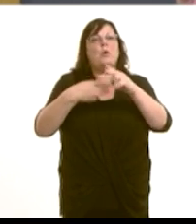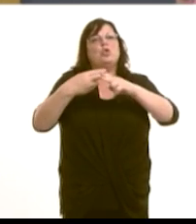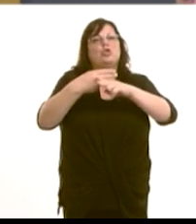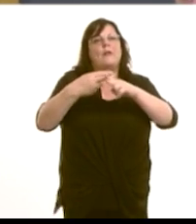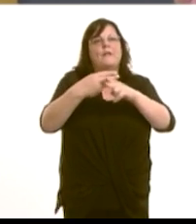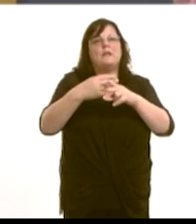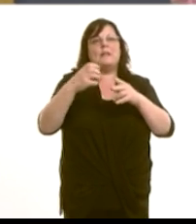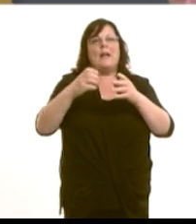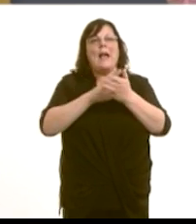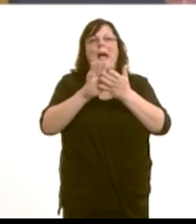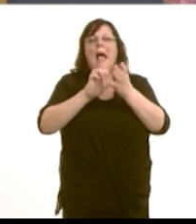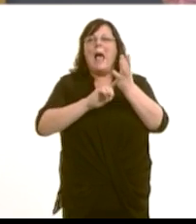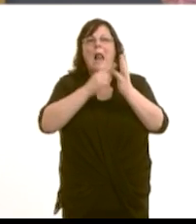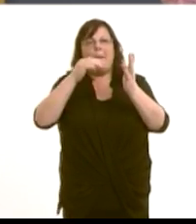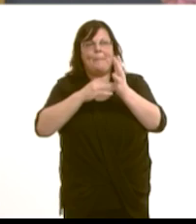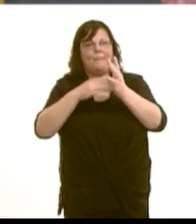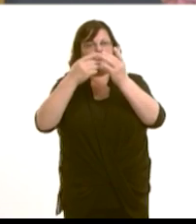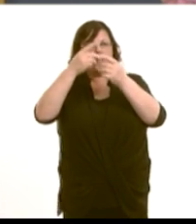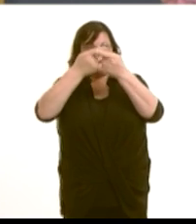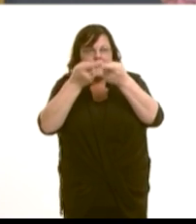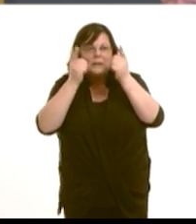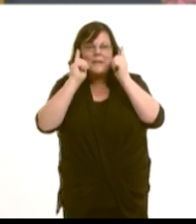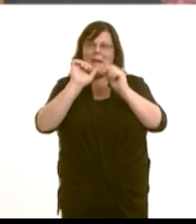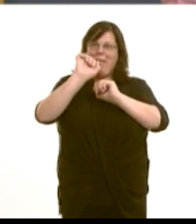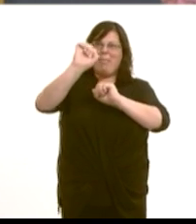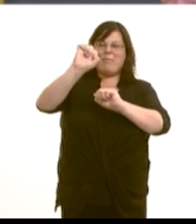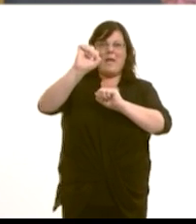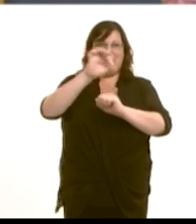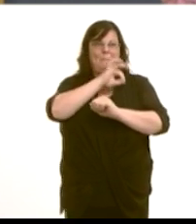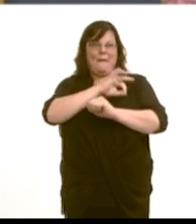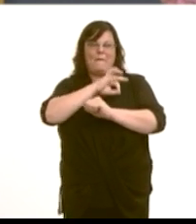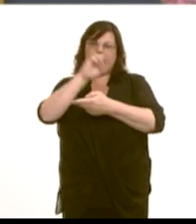adverse impact of Tory Government welfare benefits cuts on poorer communities, with